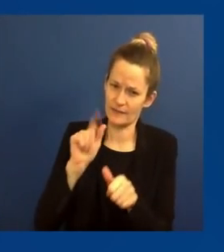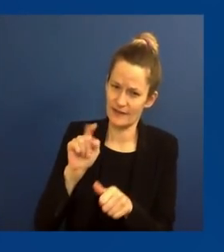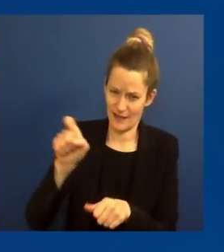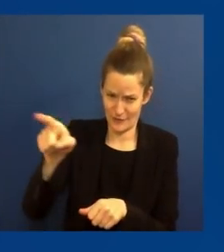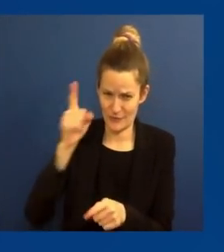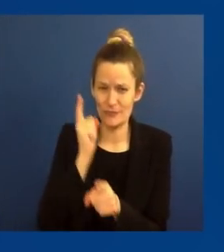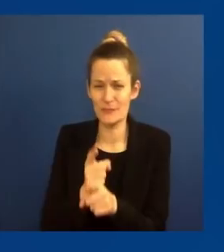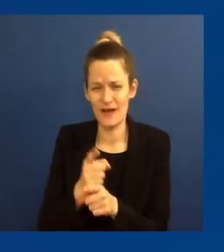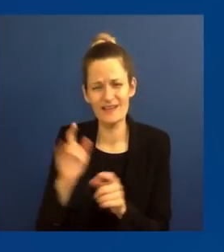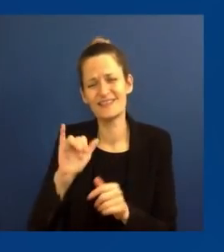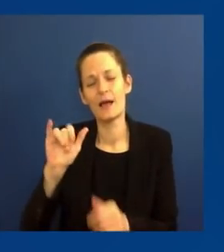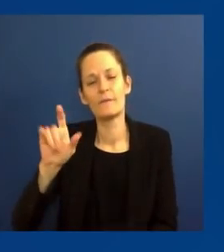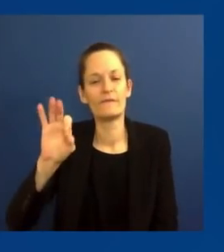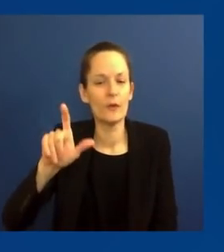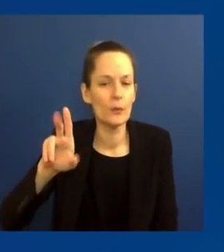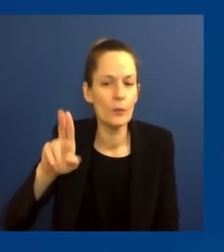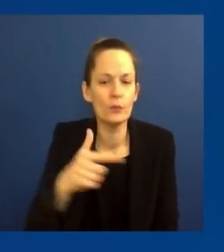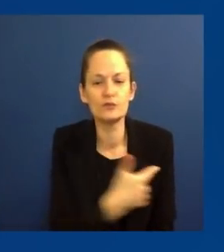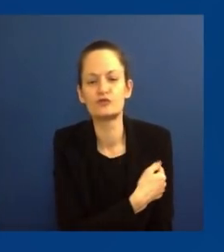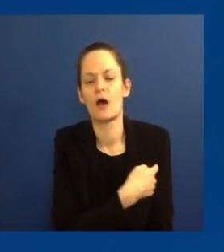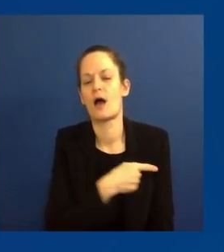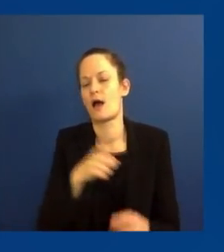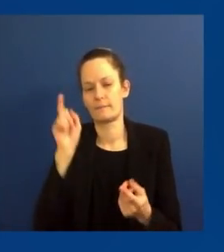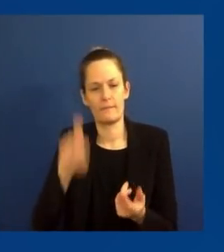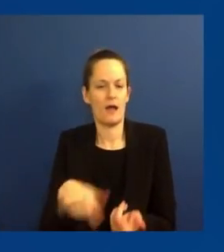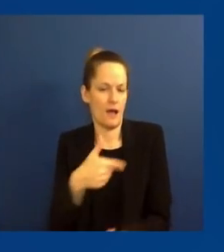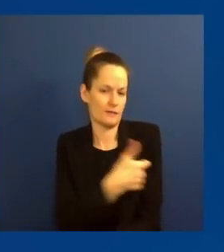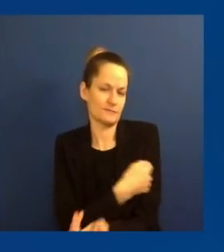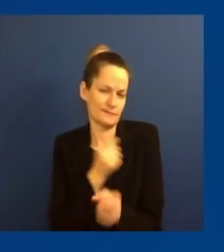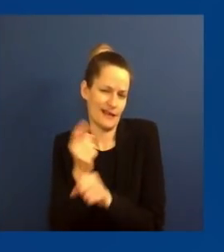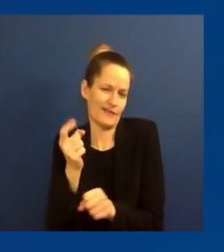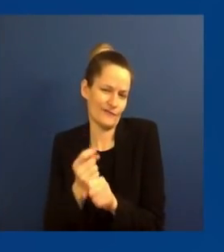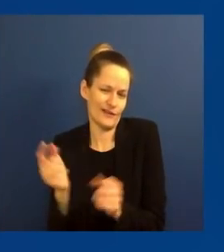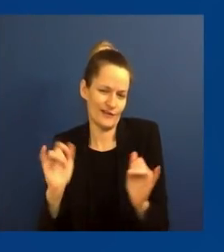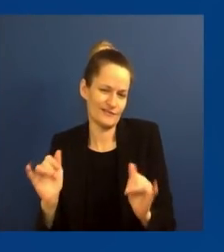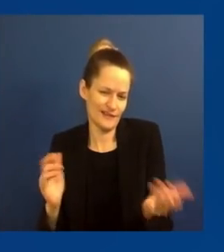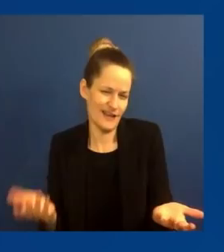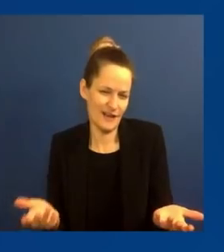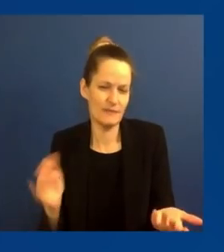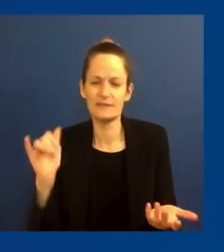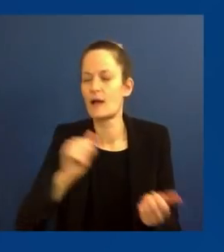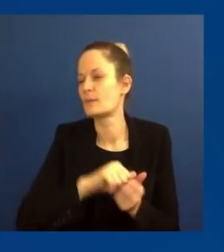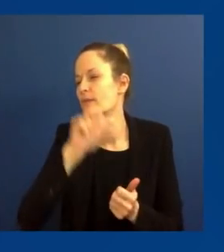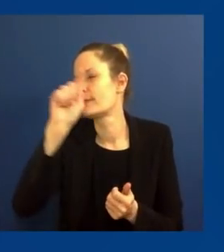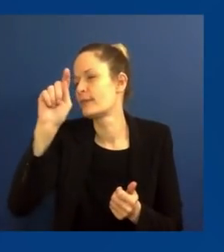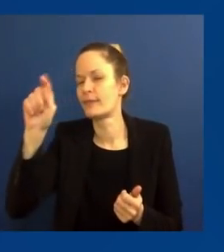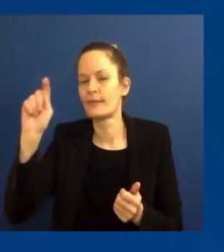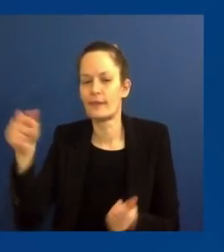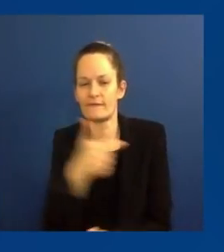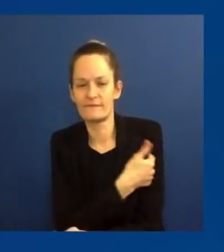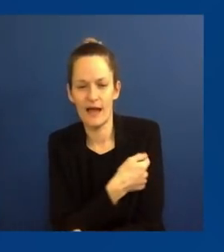until you've gotten your flu shot for that year. And what we really are working to do is pivot the language to make sure that everybody